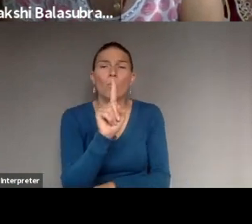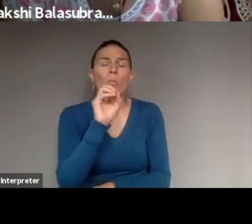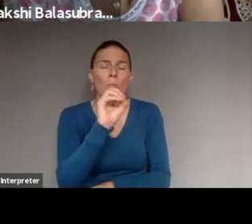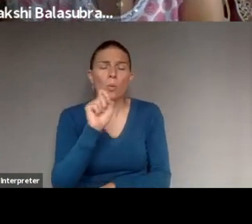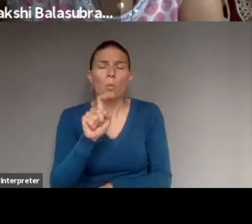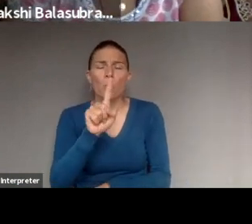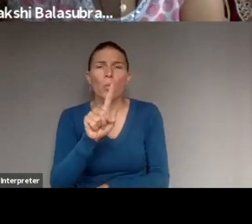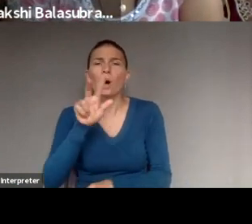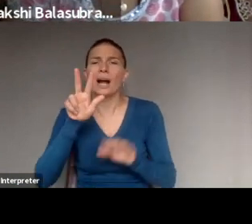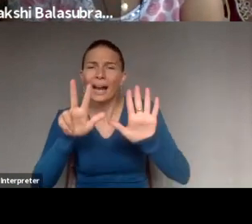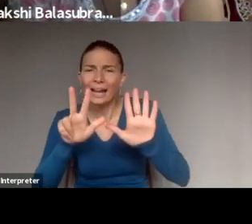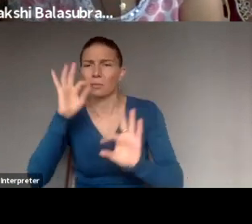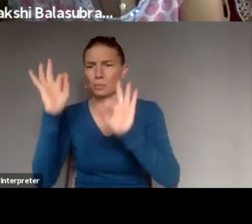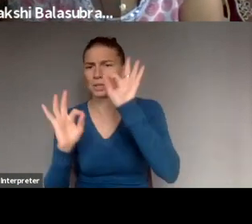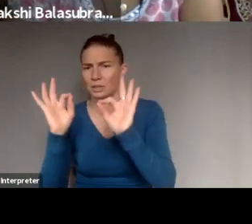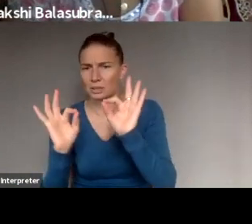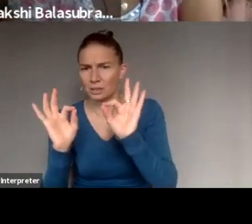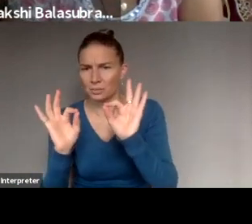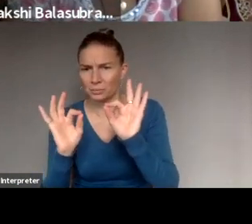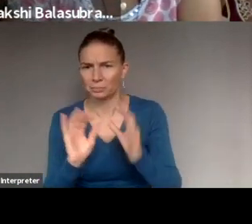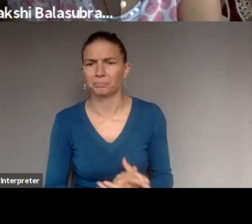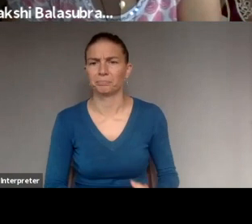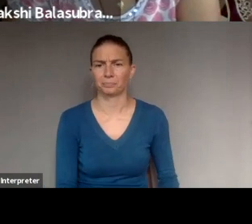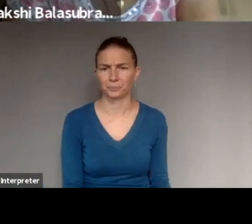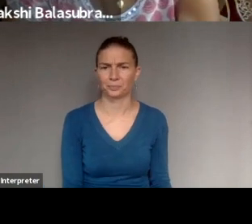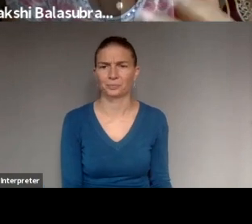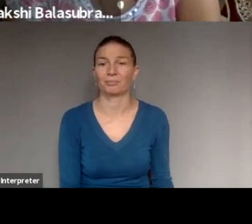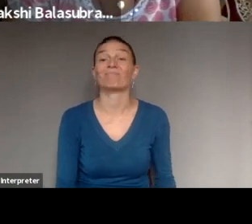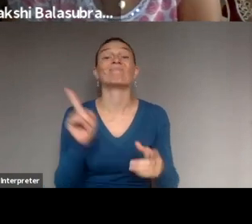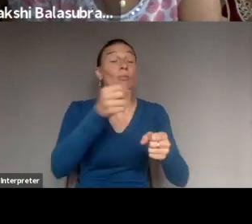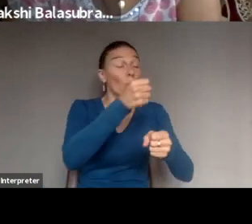And 0, 22% of public spending, which is inadequate to address